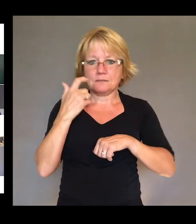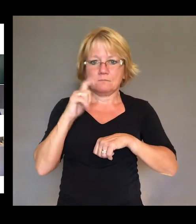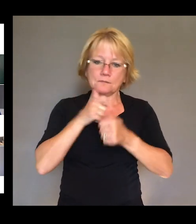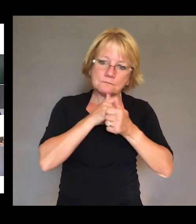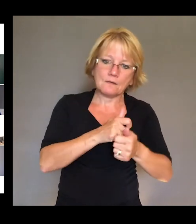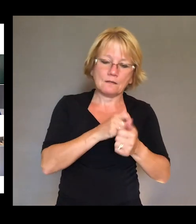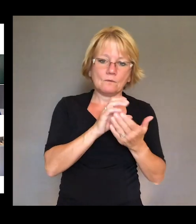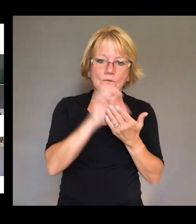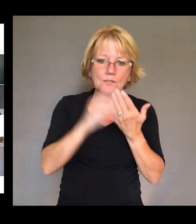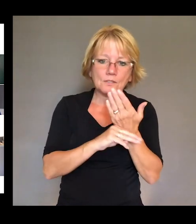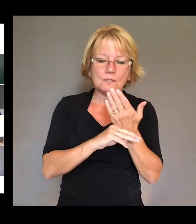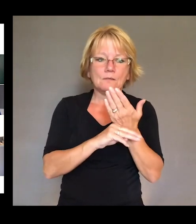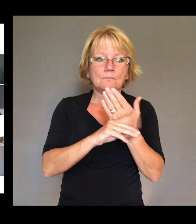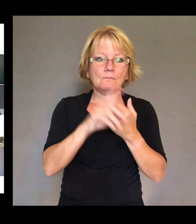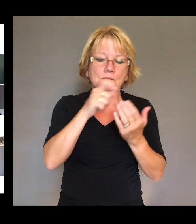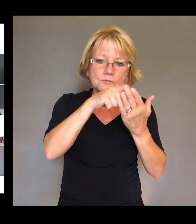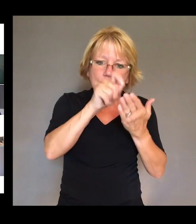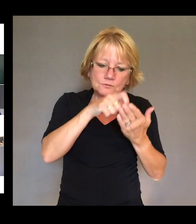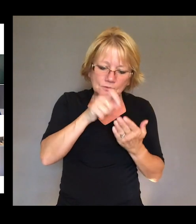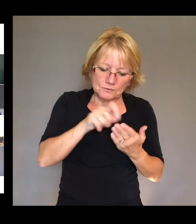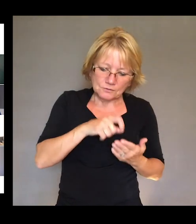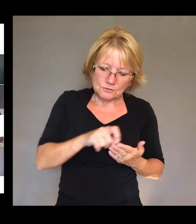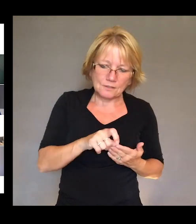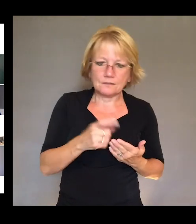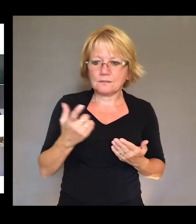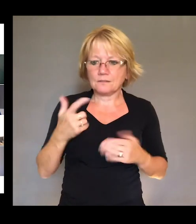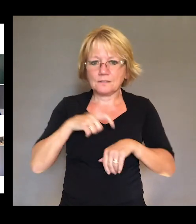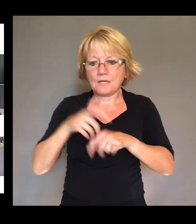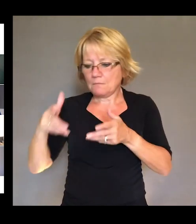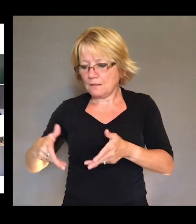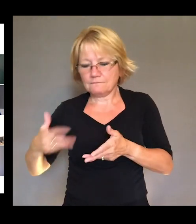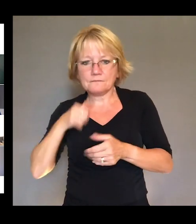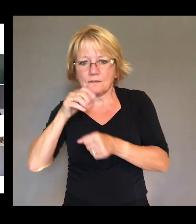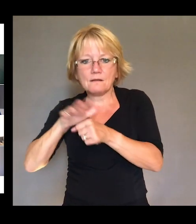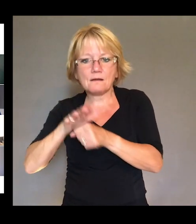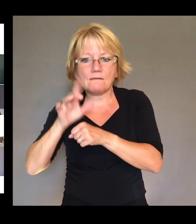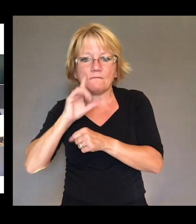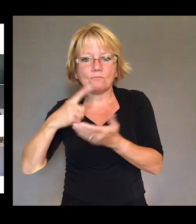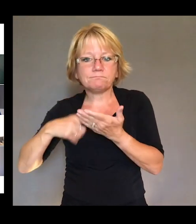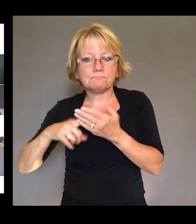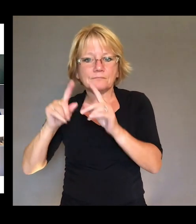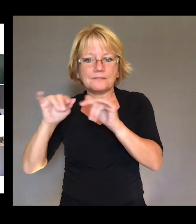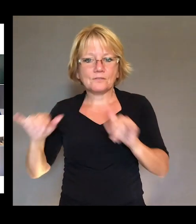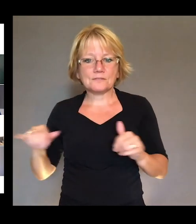because they have a curriculum they have to follow and they have all this other items that need to be taken care of.